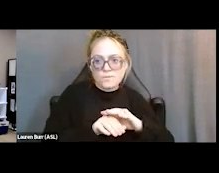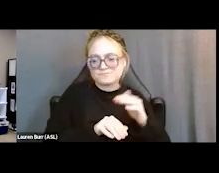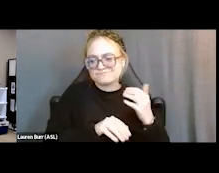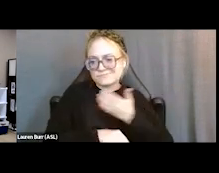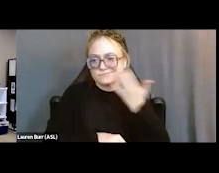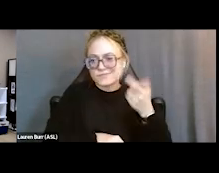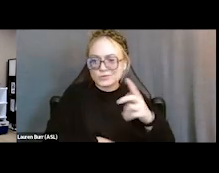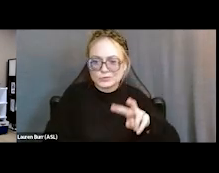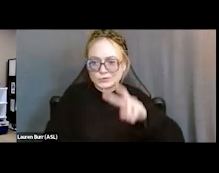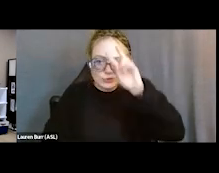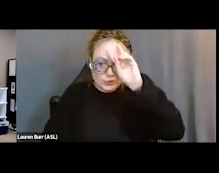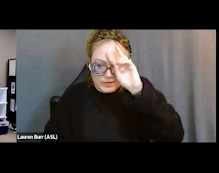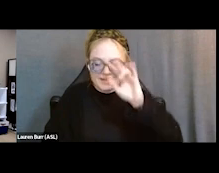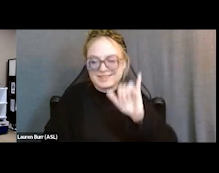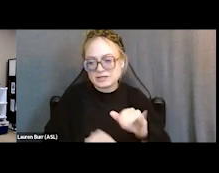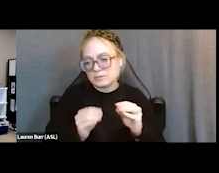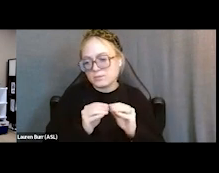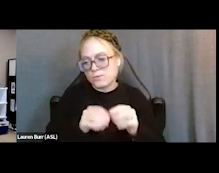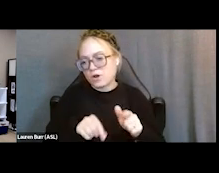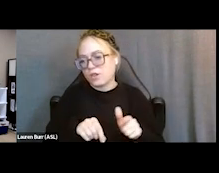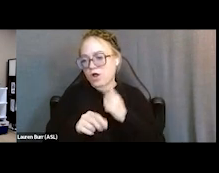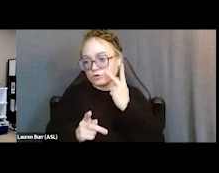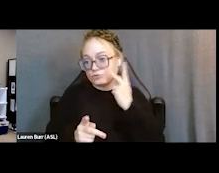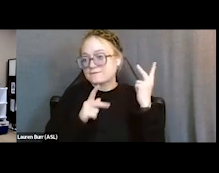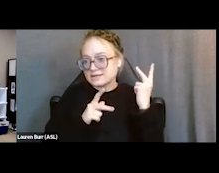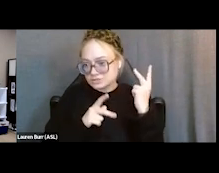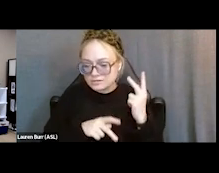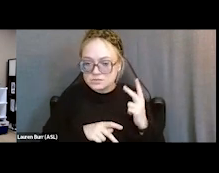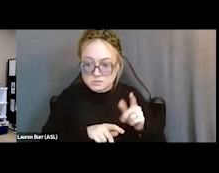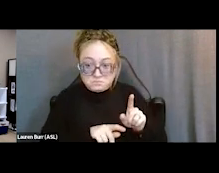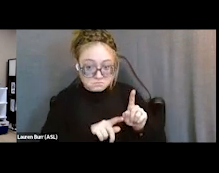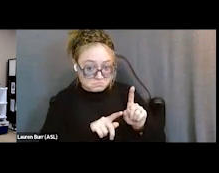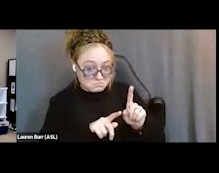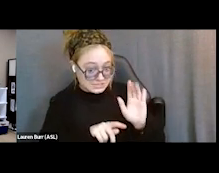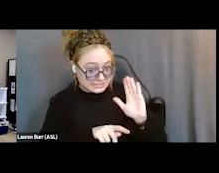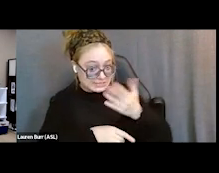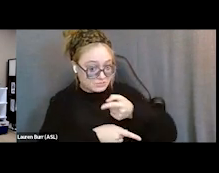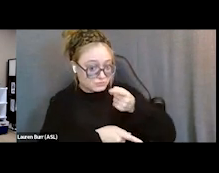This is just a longer reflection. And we test if we're accurate. "Is that about right? Do I have that right?"